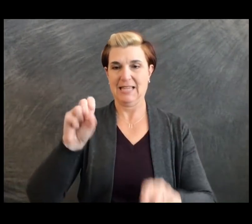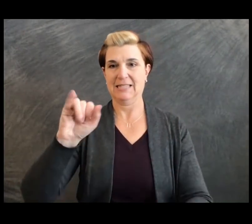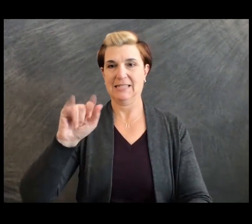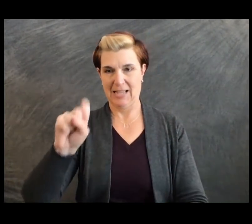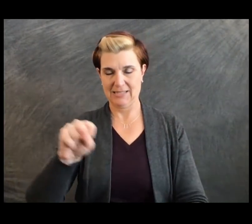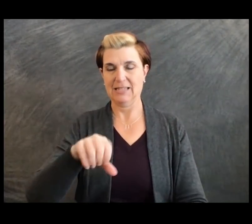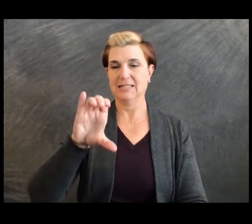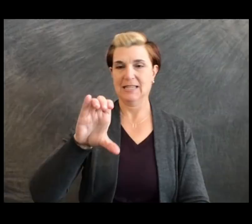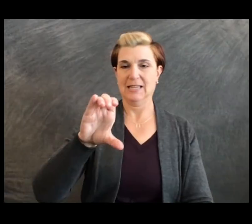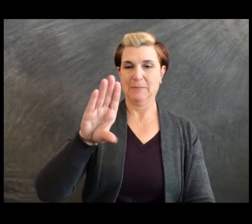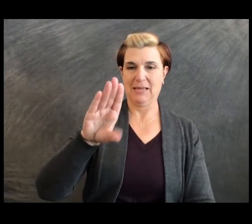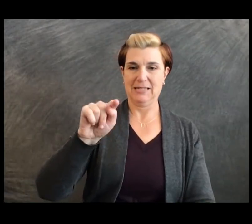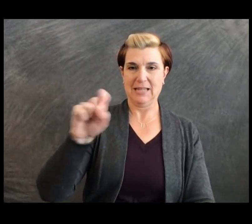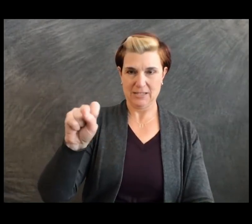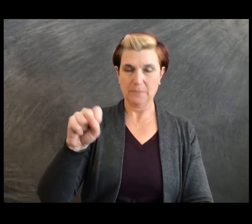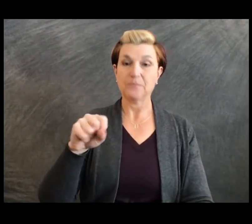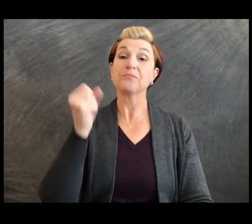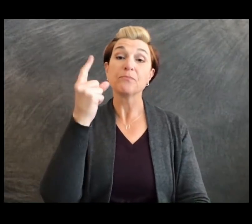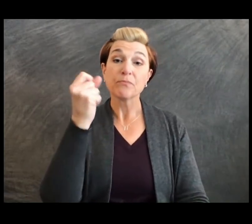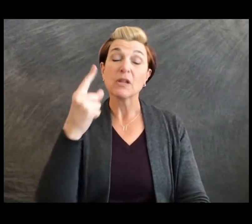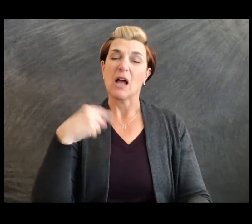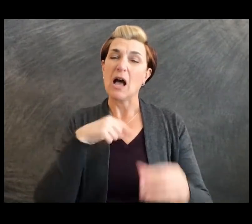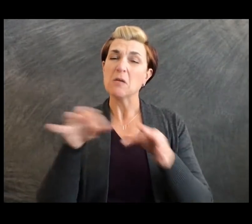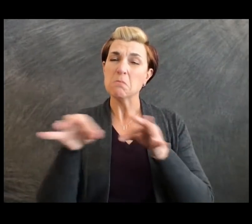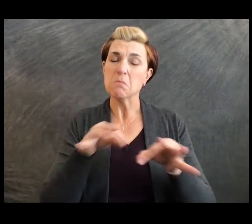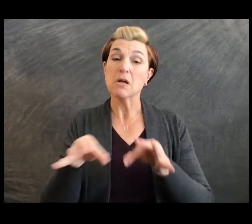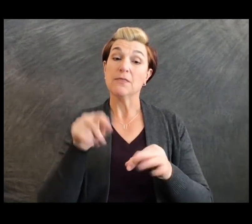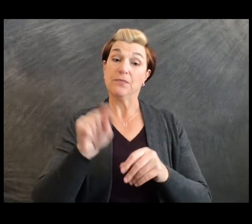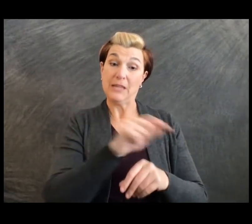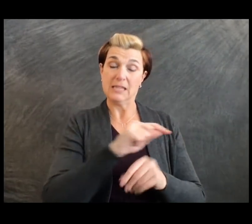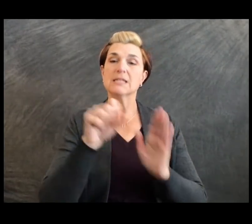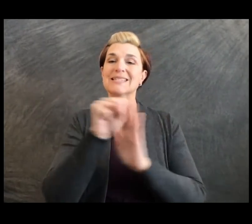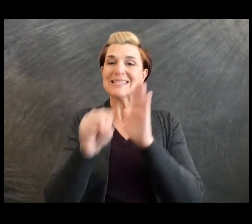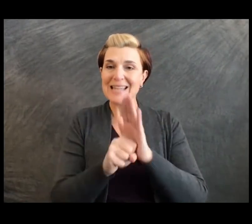state managed and locally executed the federal government is there to provide